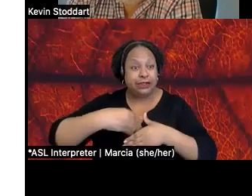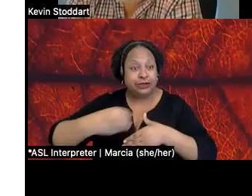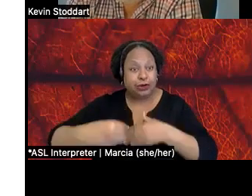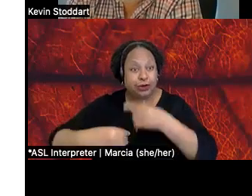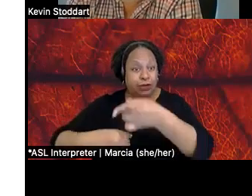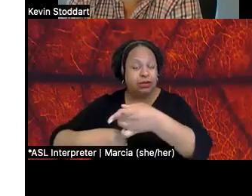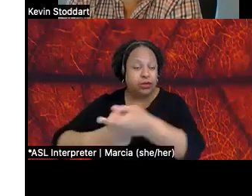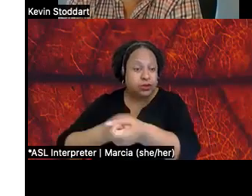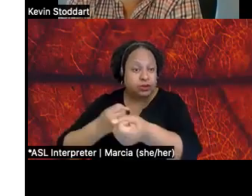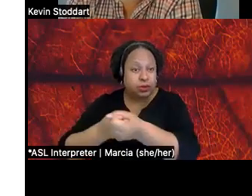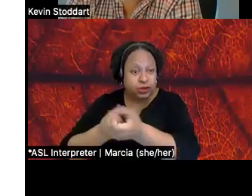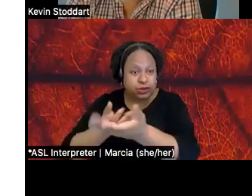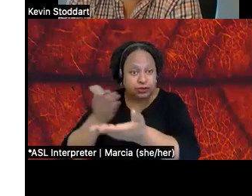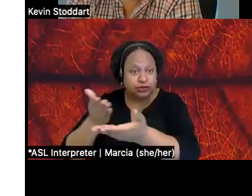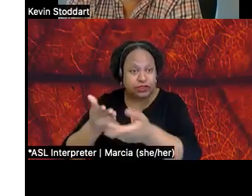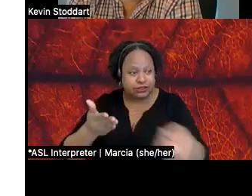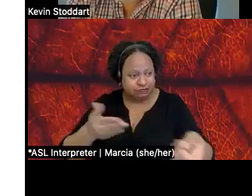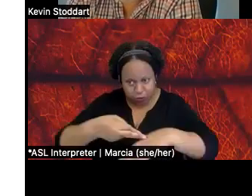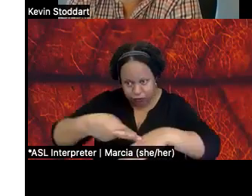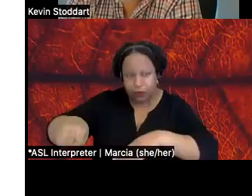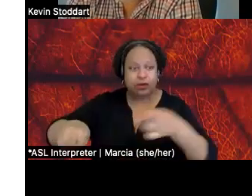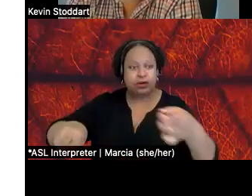What are the executive functioning problems?